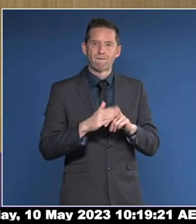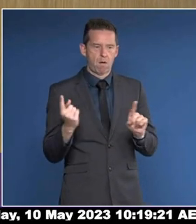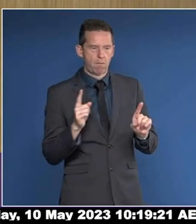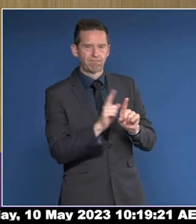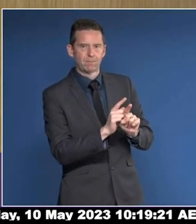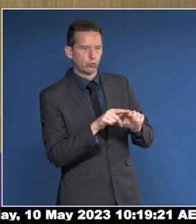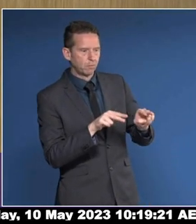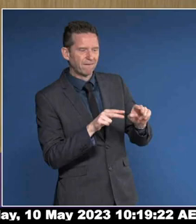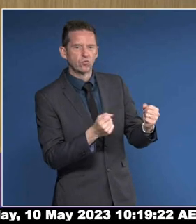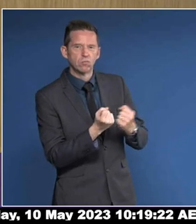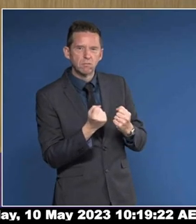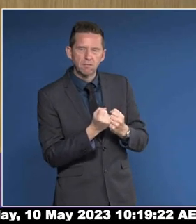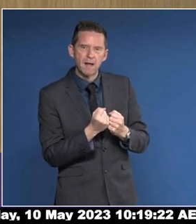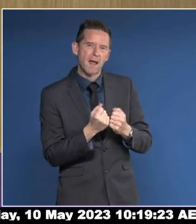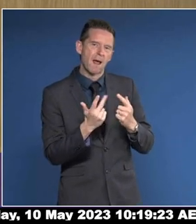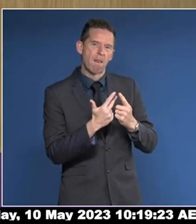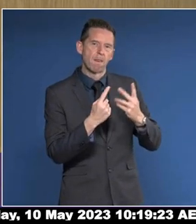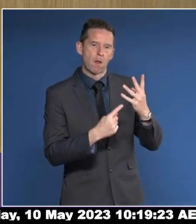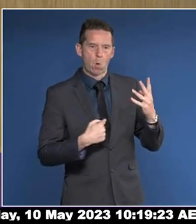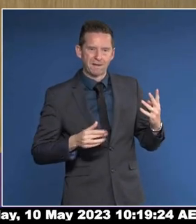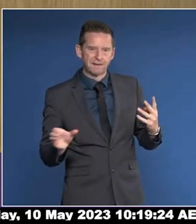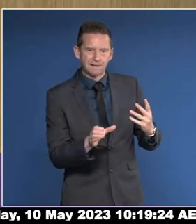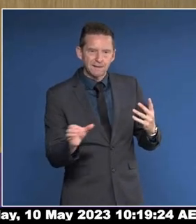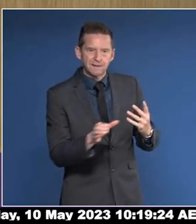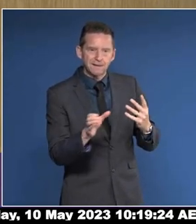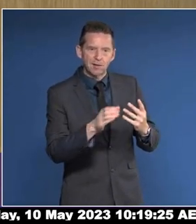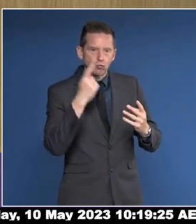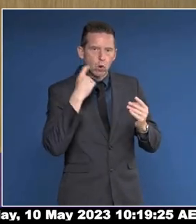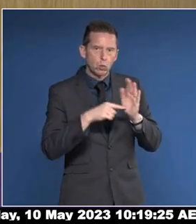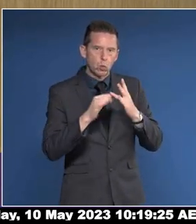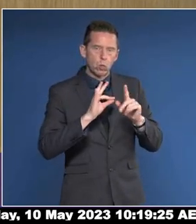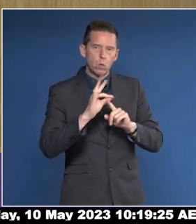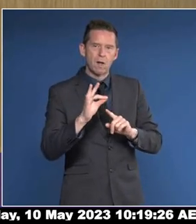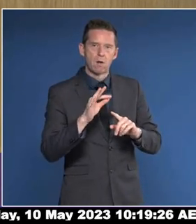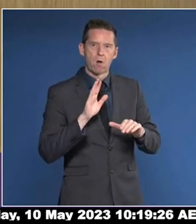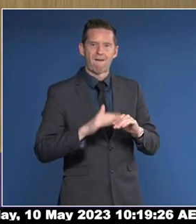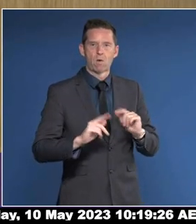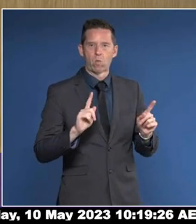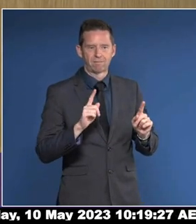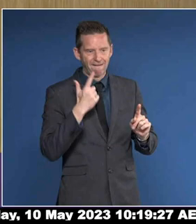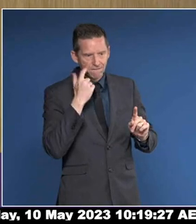other mechanisms that we are trying to take to address the issues that have been identified through this case.